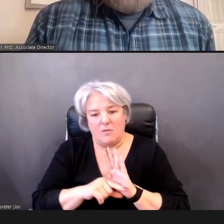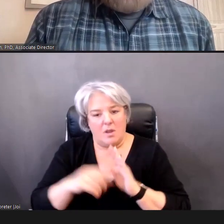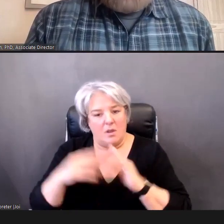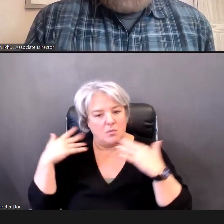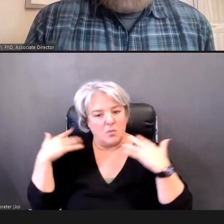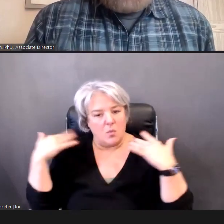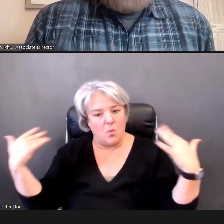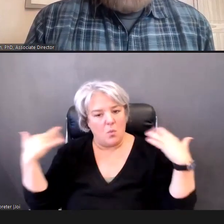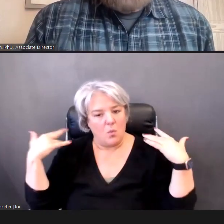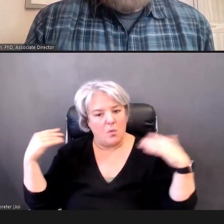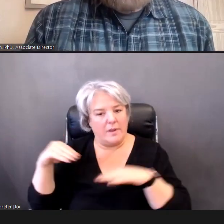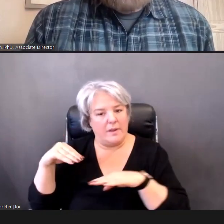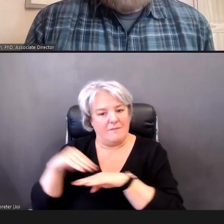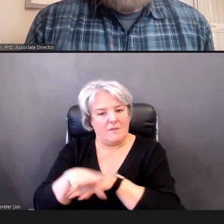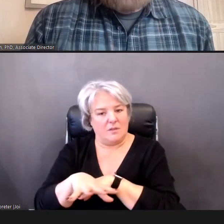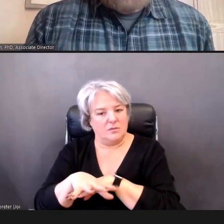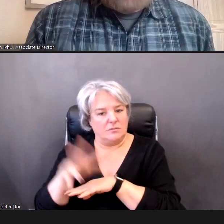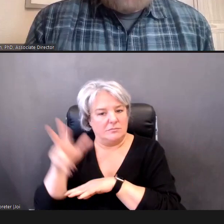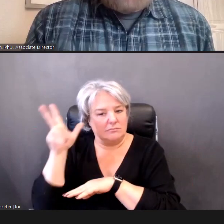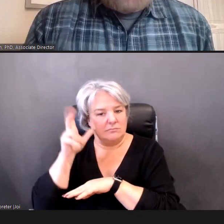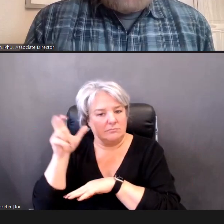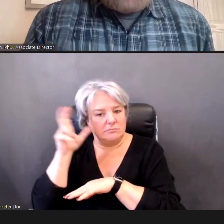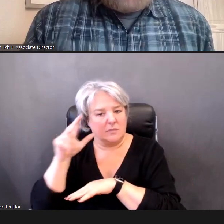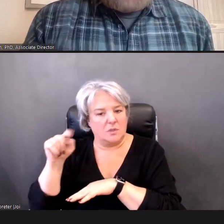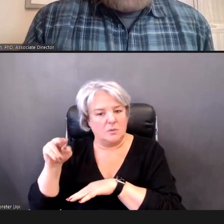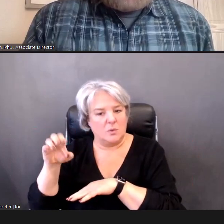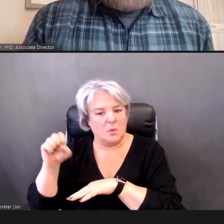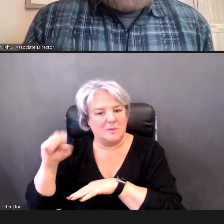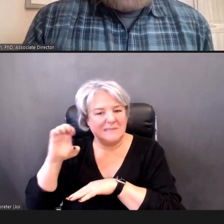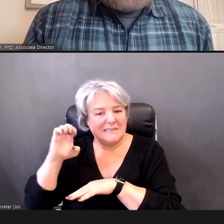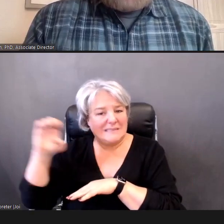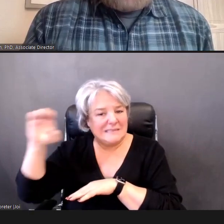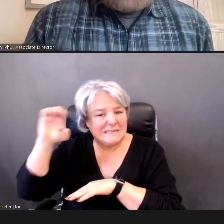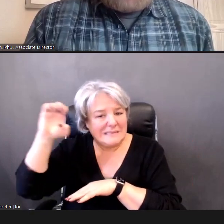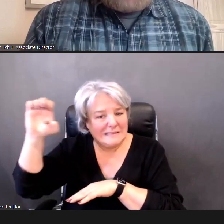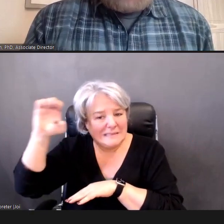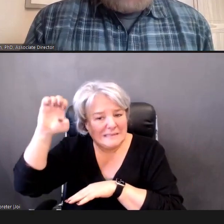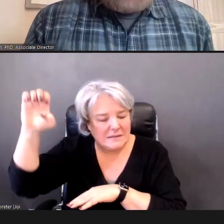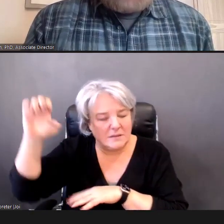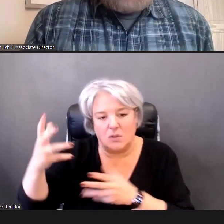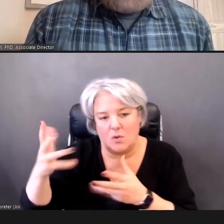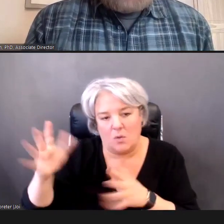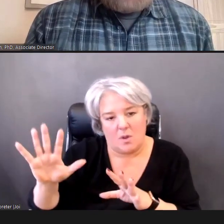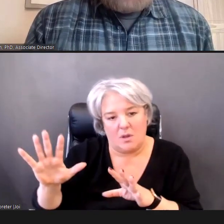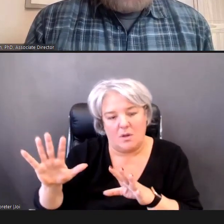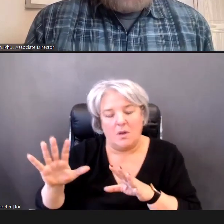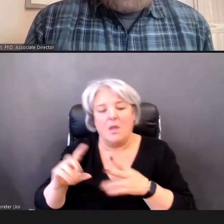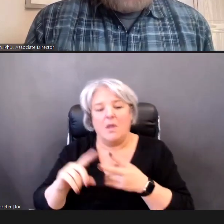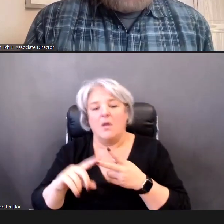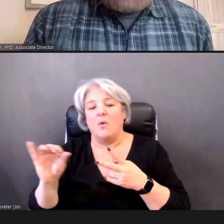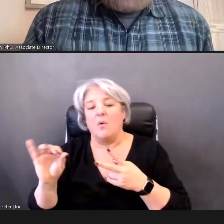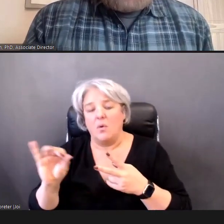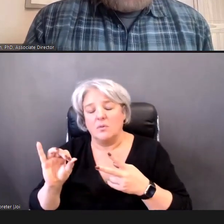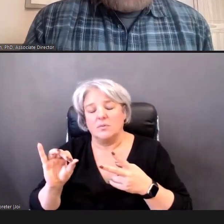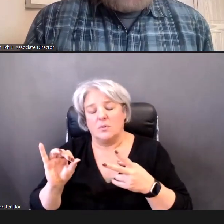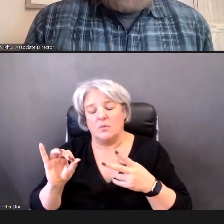with um the perception of those tones under under headphones now we're also as